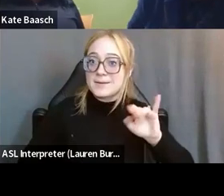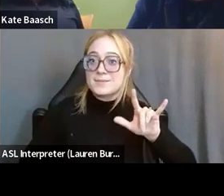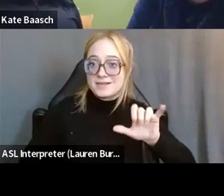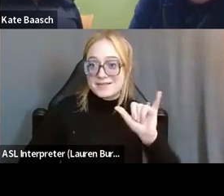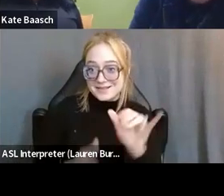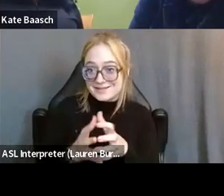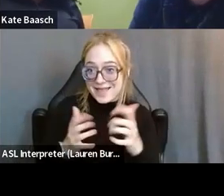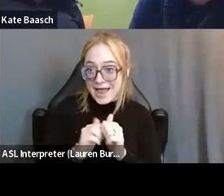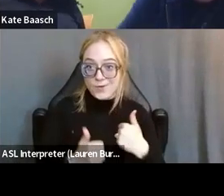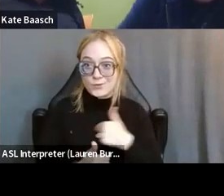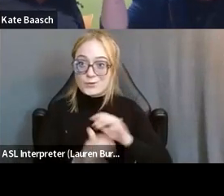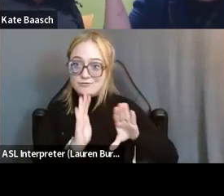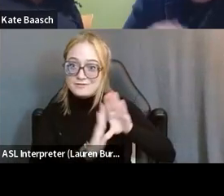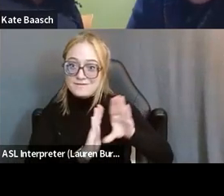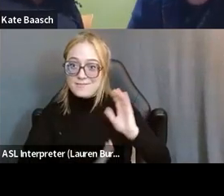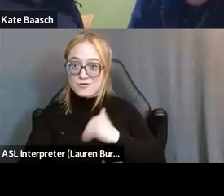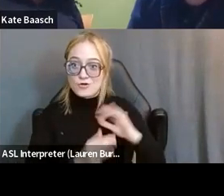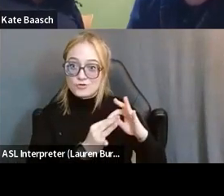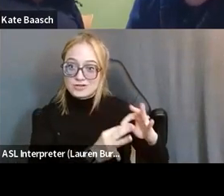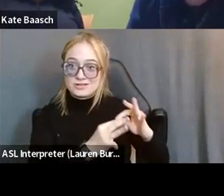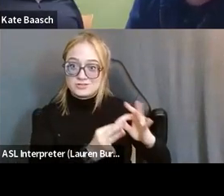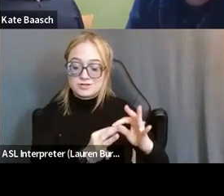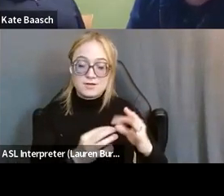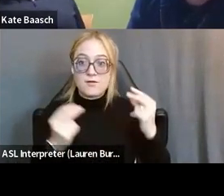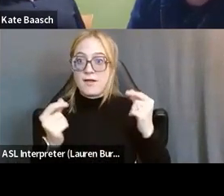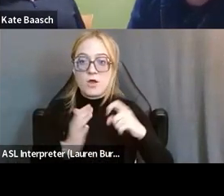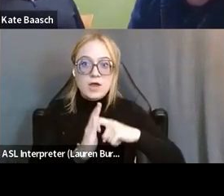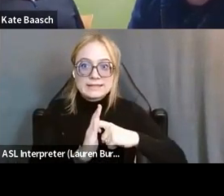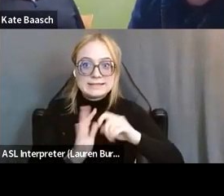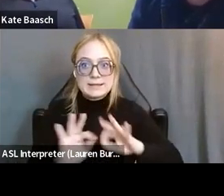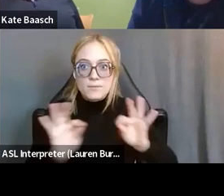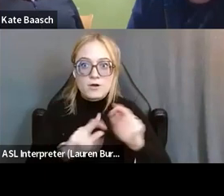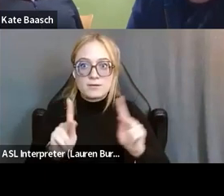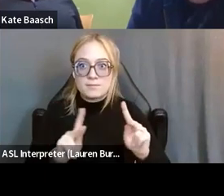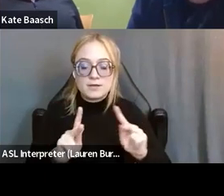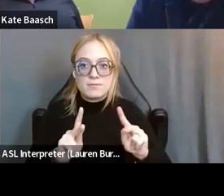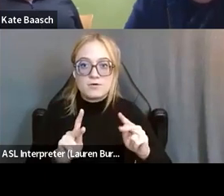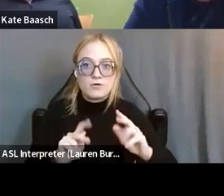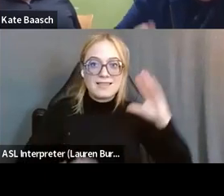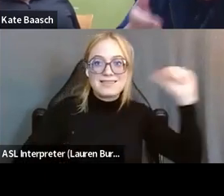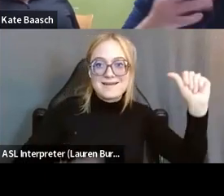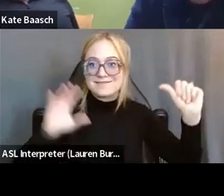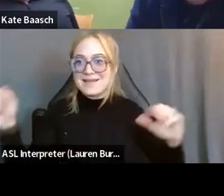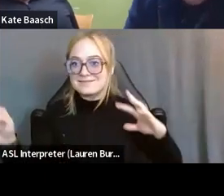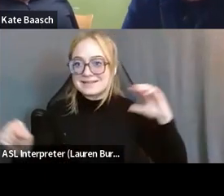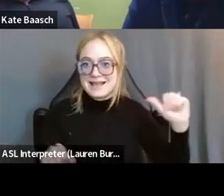our relationship because all of a sudden all of our key people monitoring COVID and so that's when we were,